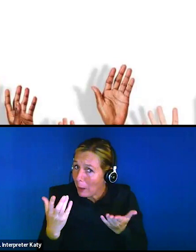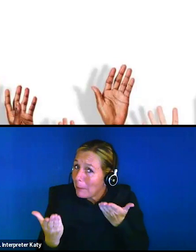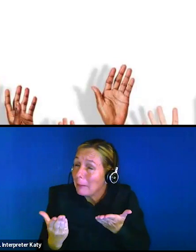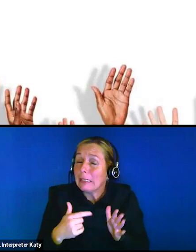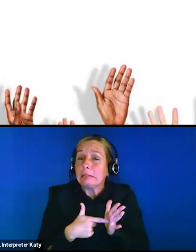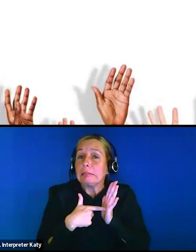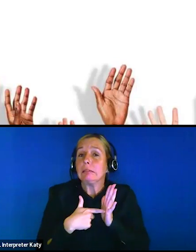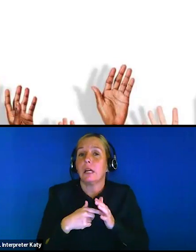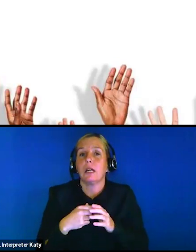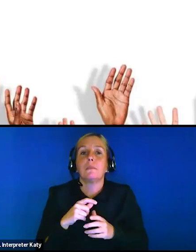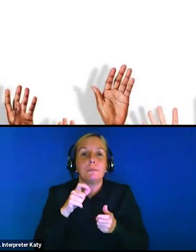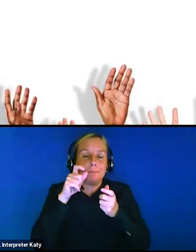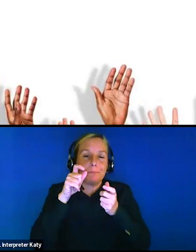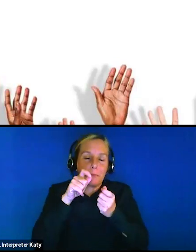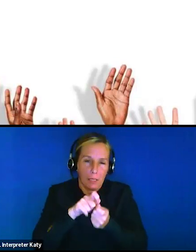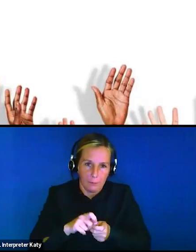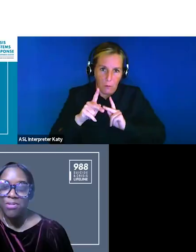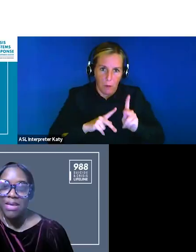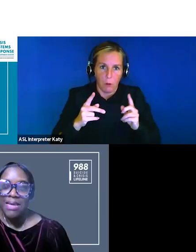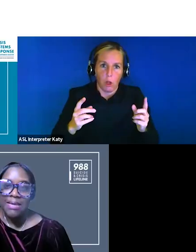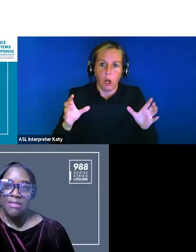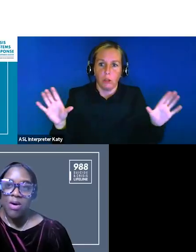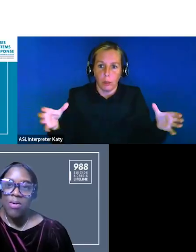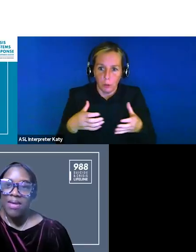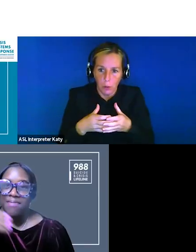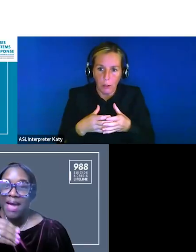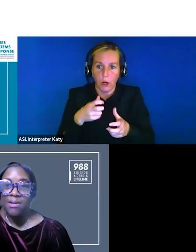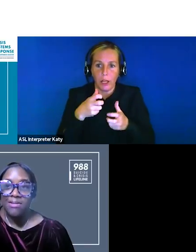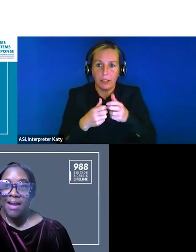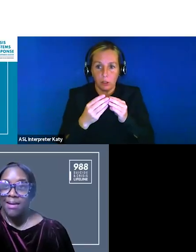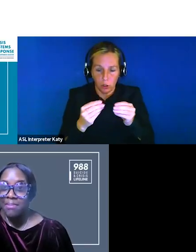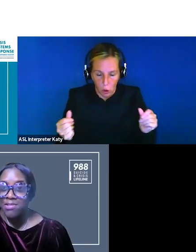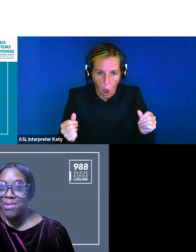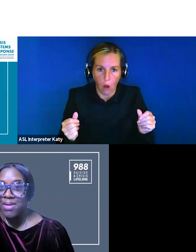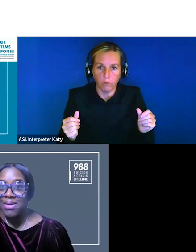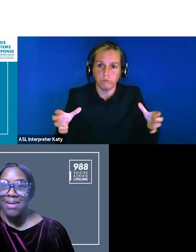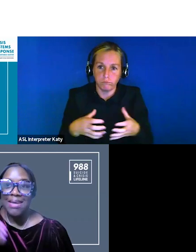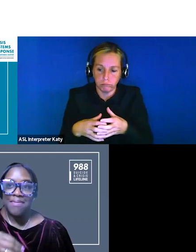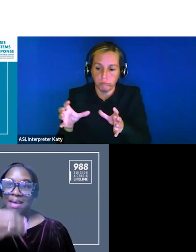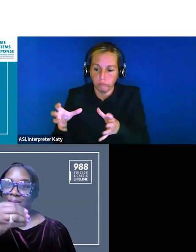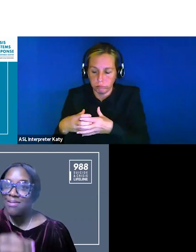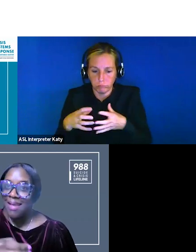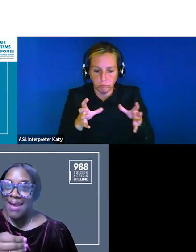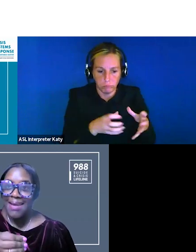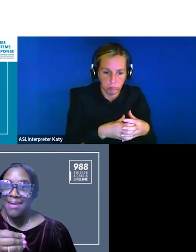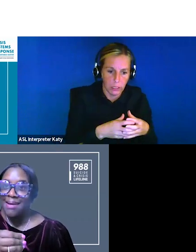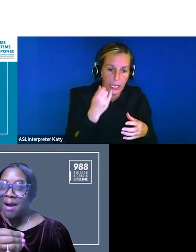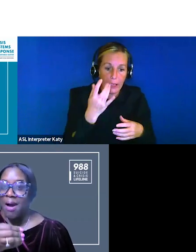are coming together to solve for these issues. And so if that looks like a commissioner, if that looks like